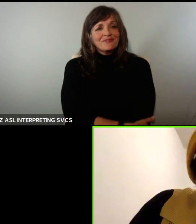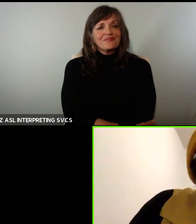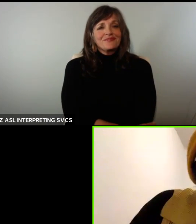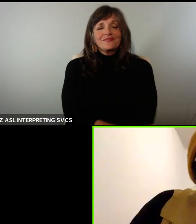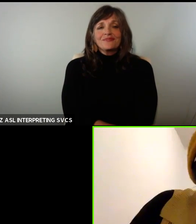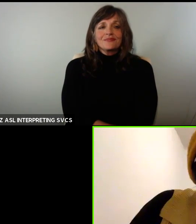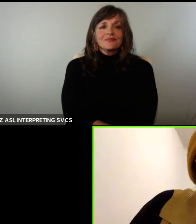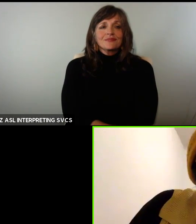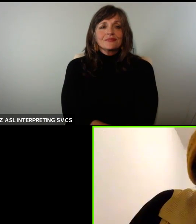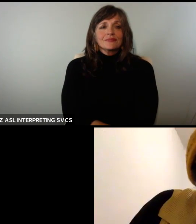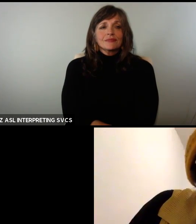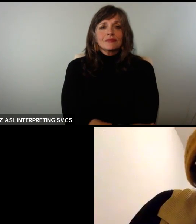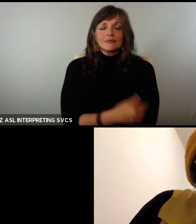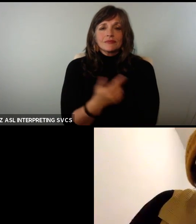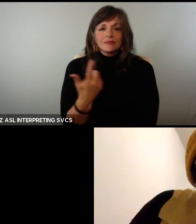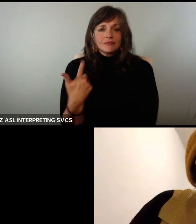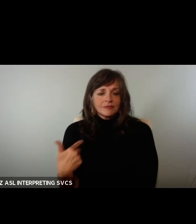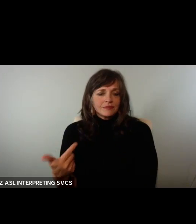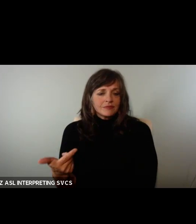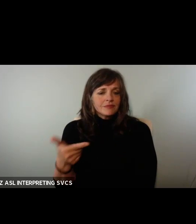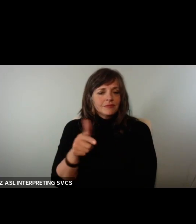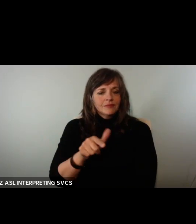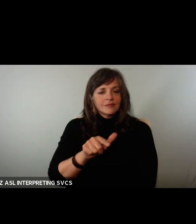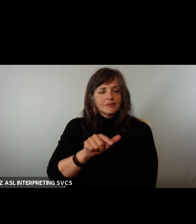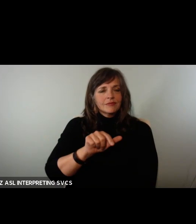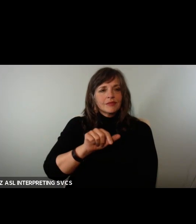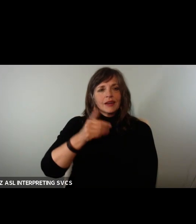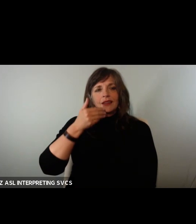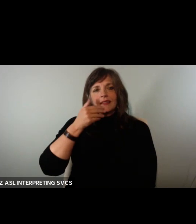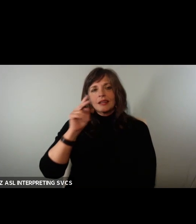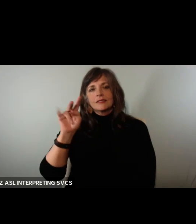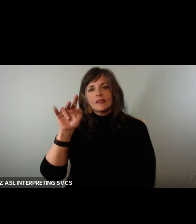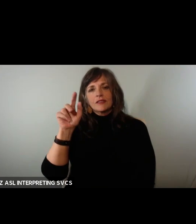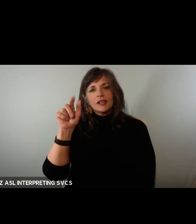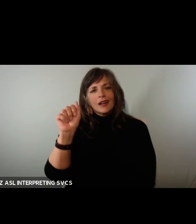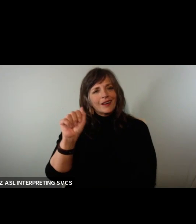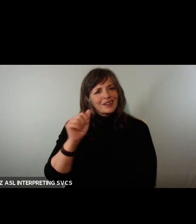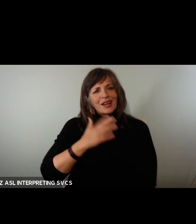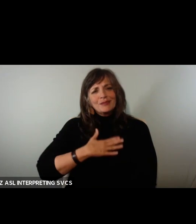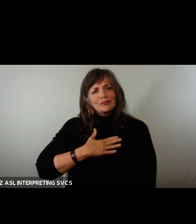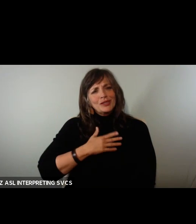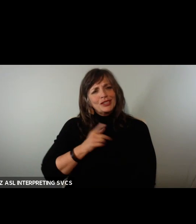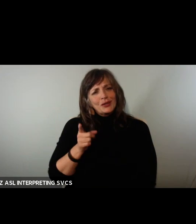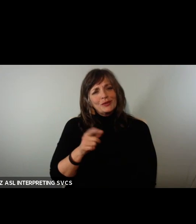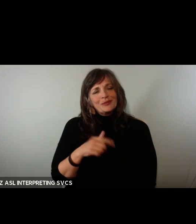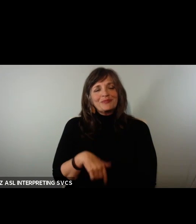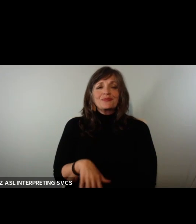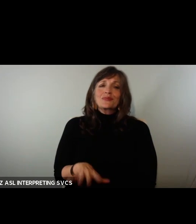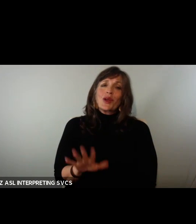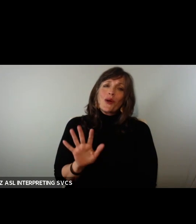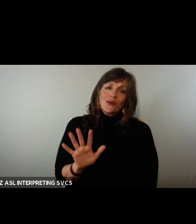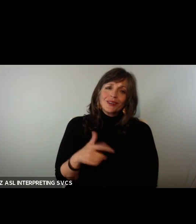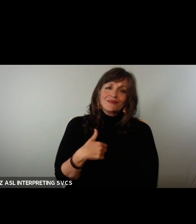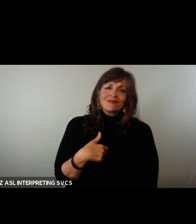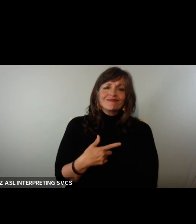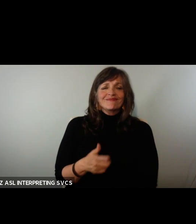Back to Ann Marie. Thank you so much. Thanks, Viviana, I appreciate you. All right, I just wanna take a moment to say